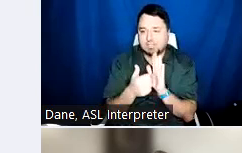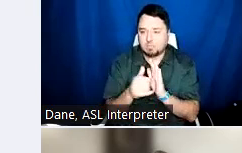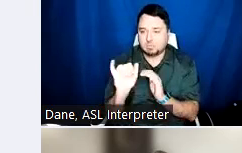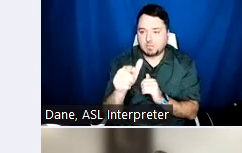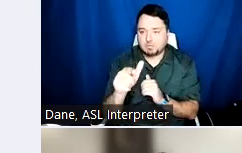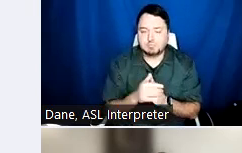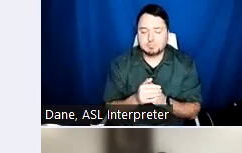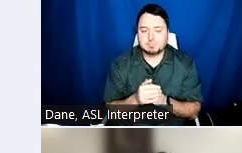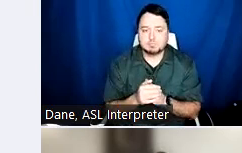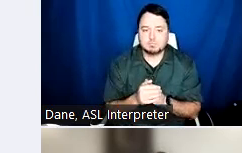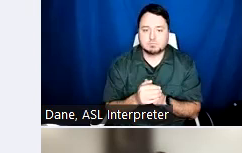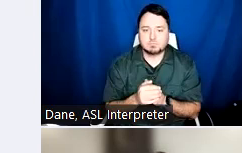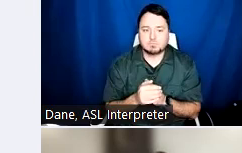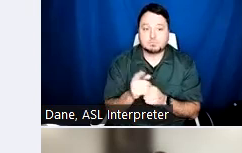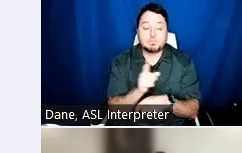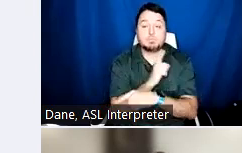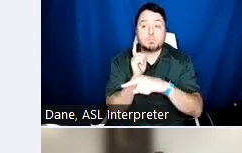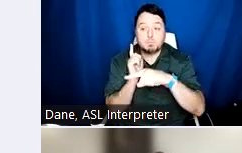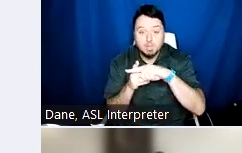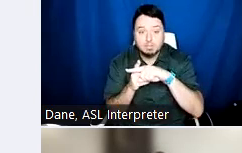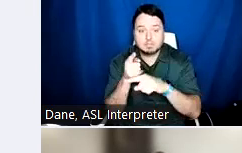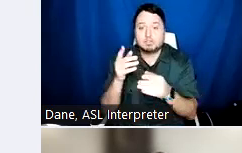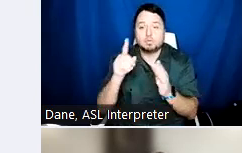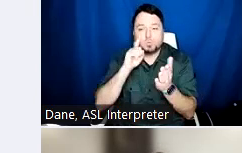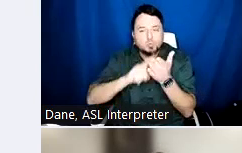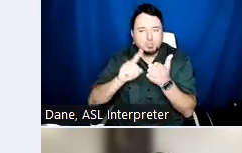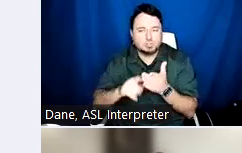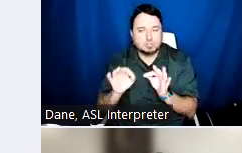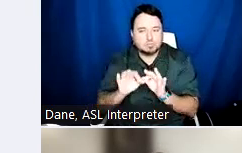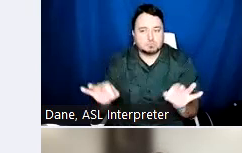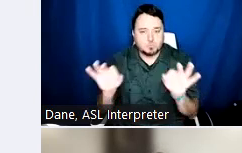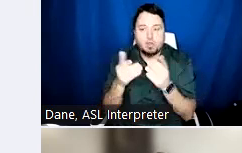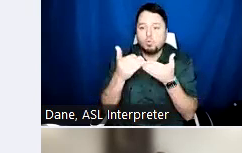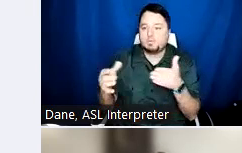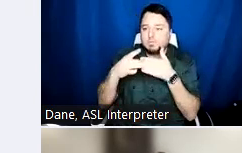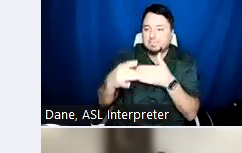Additionally the research is important and resource guides. Next slide please.